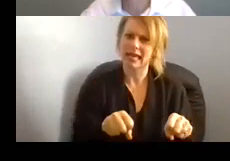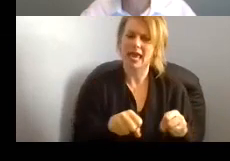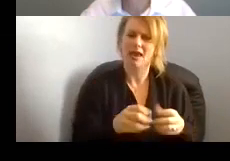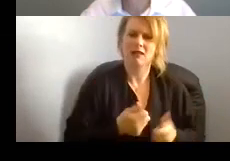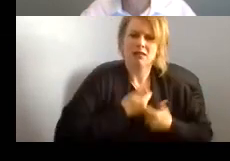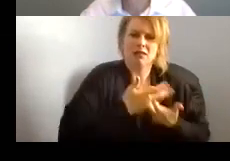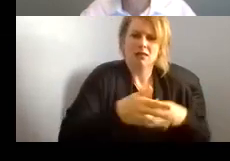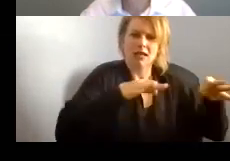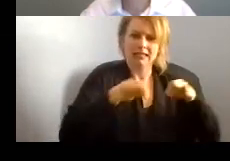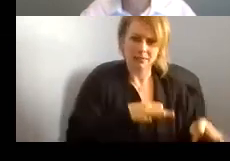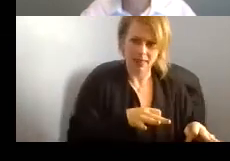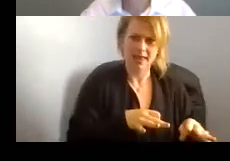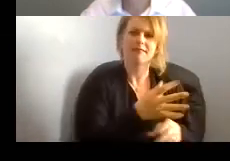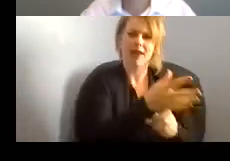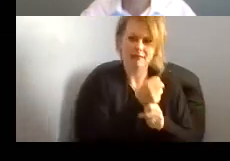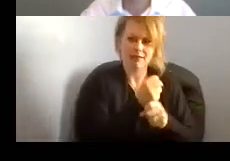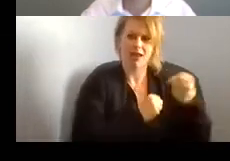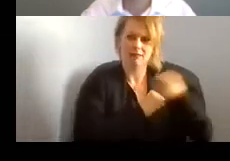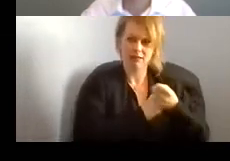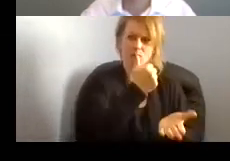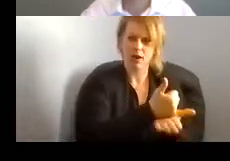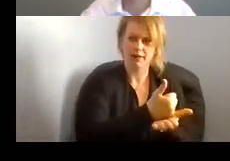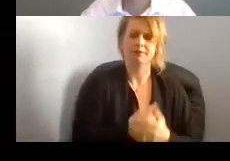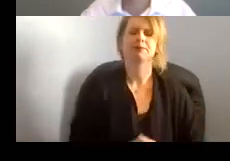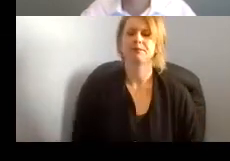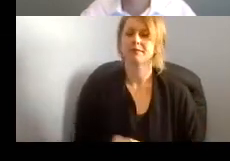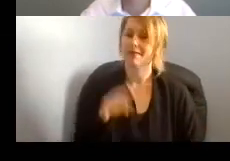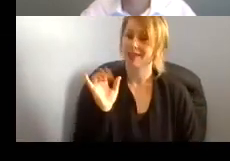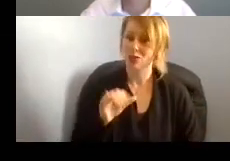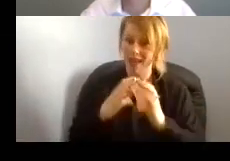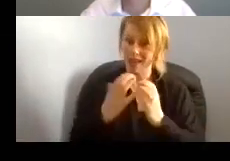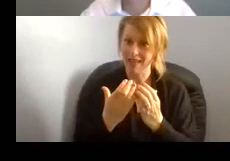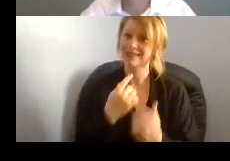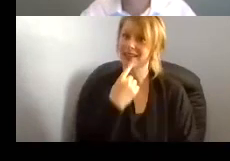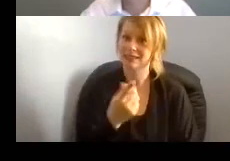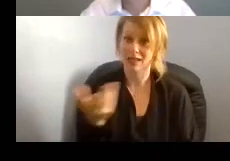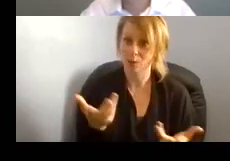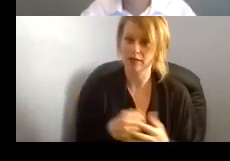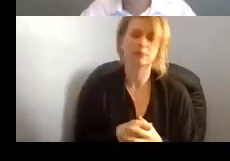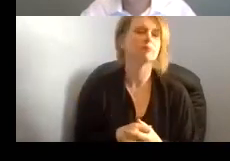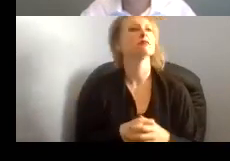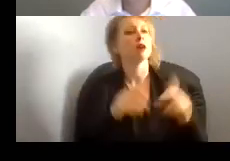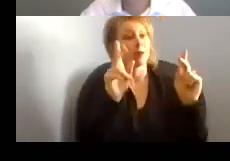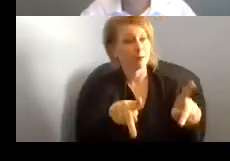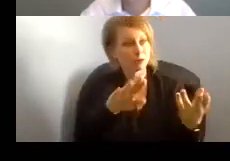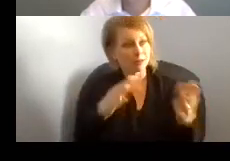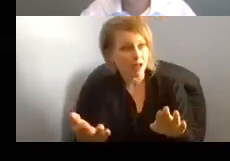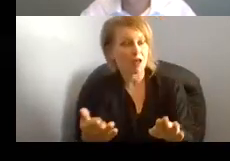For example, in that class, what I had said to children is that, when someone dies, or something bad happens, we often feel badly.